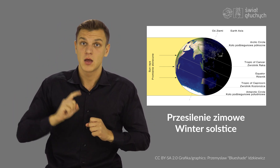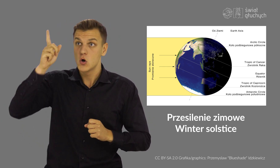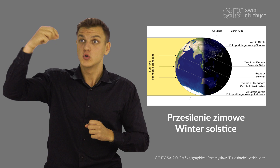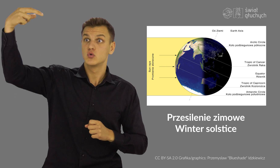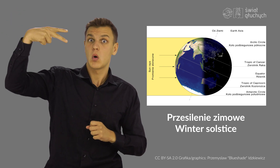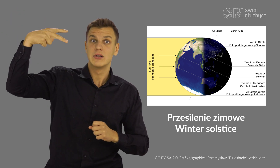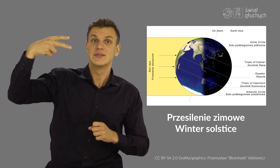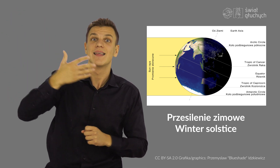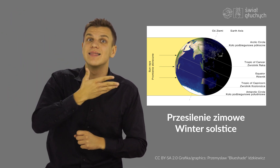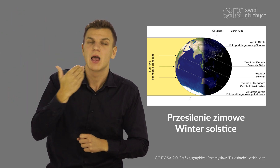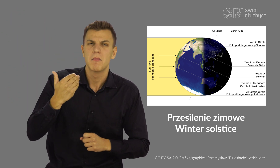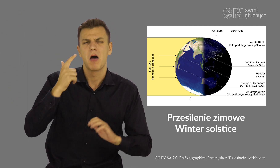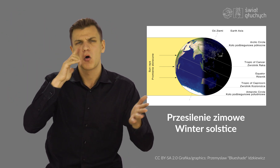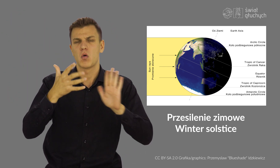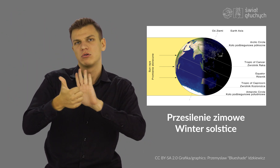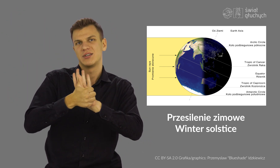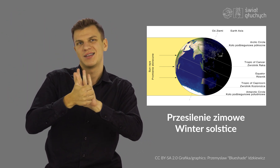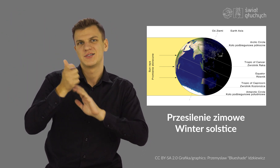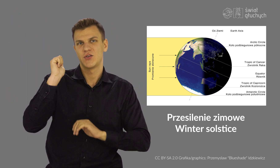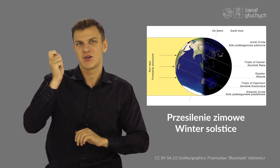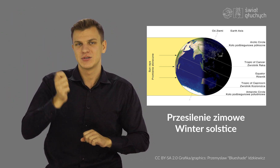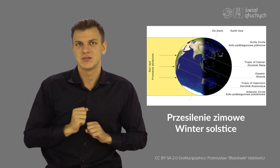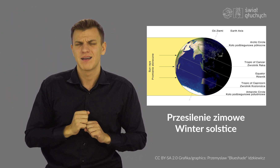and lasts more than 16 hours on average.